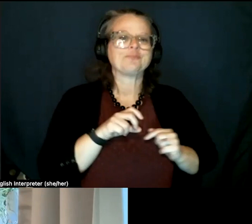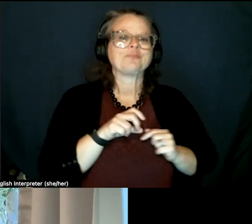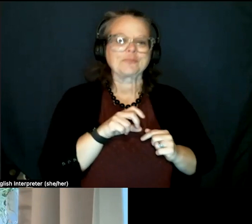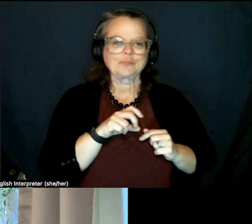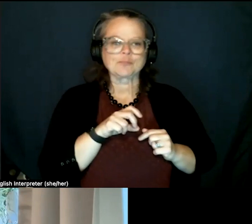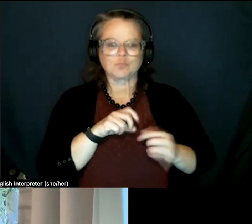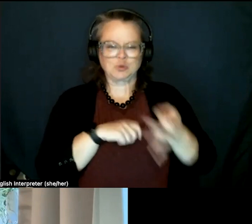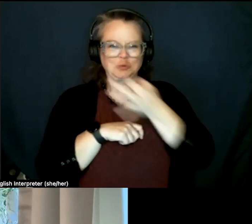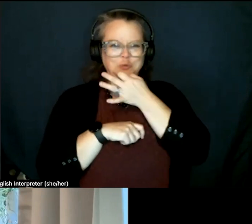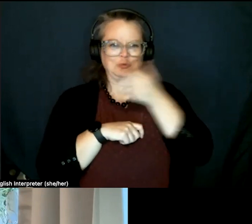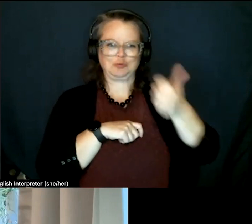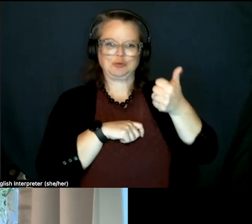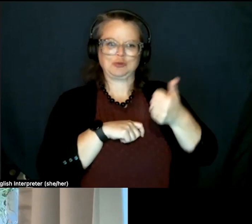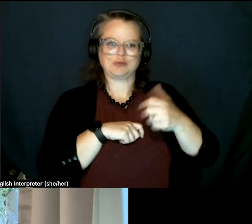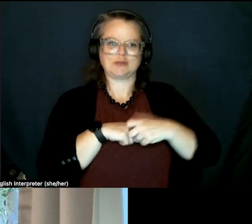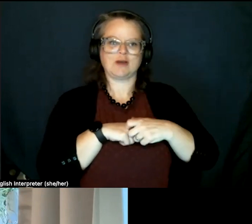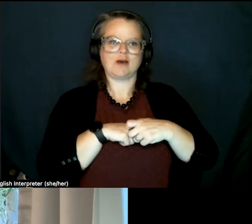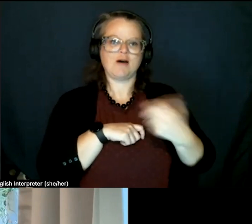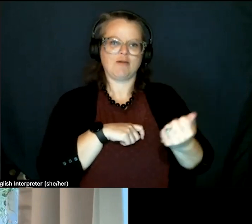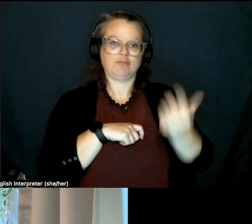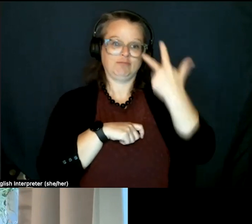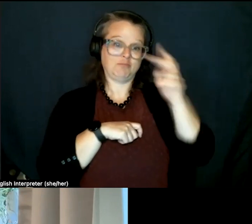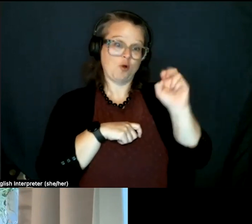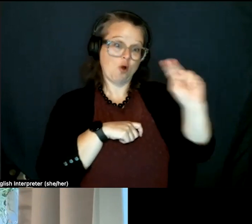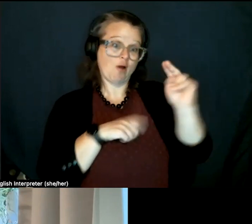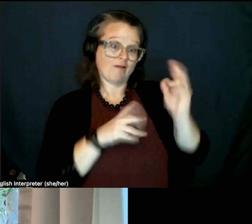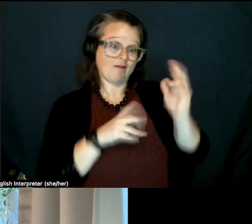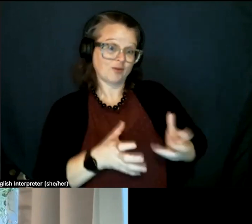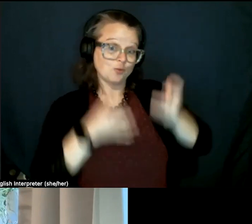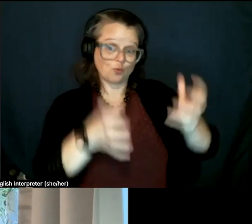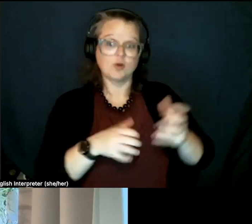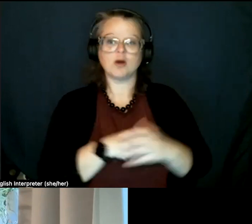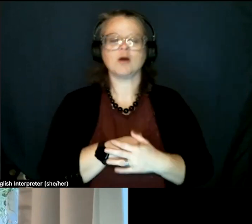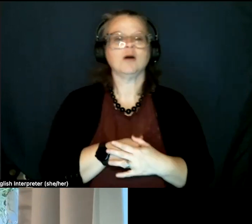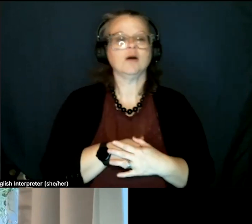ready to answer, please just jump in. Are there any tools you're considering testing